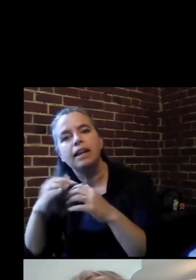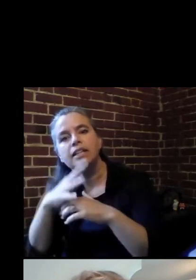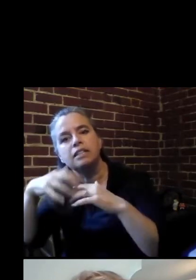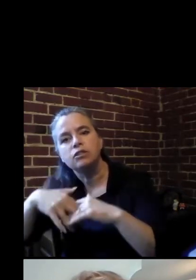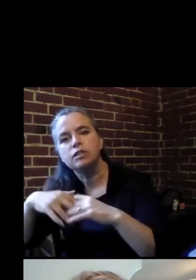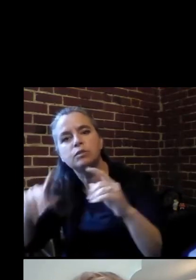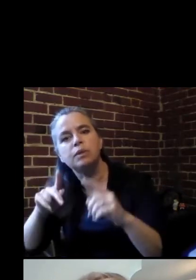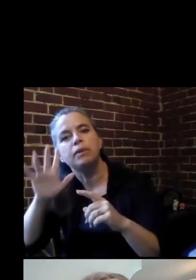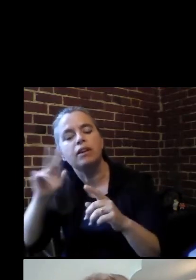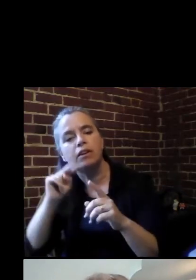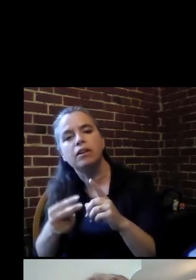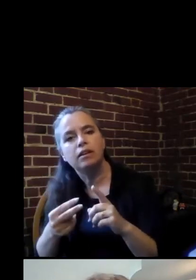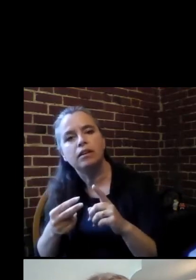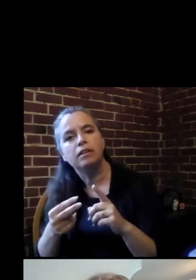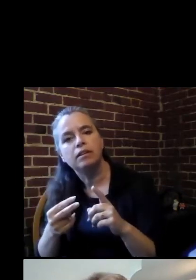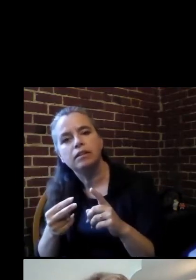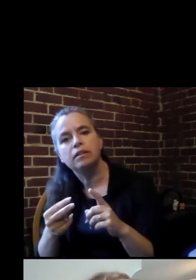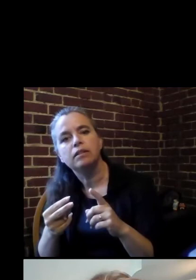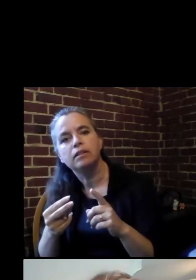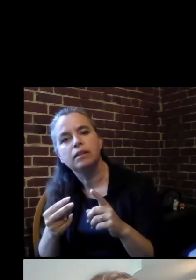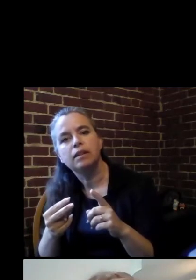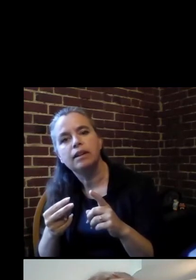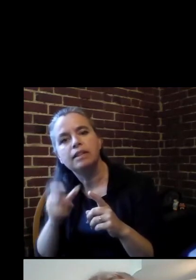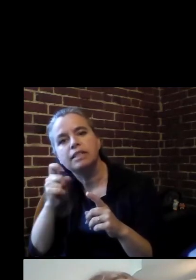So again, there's not 100% accuracy on these reports.